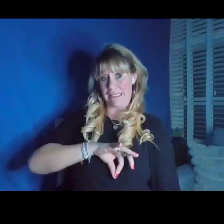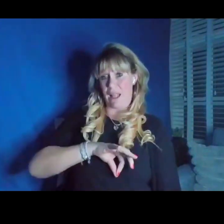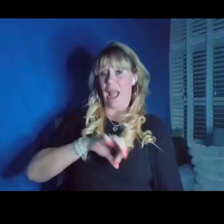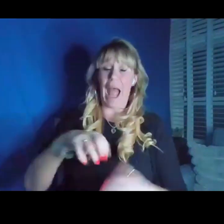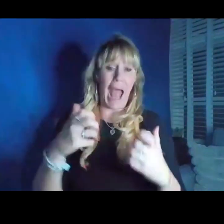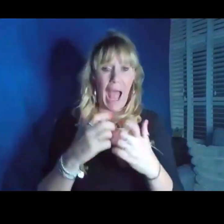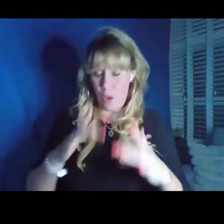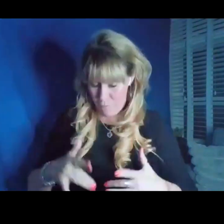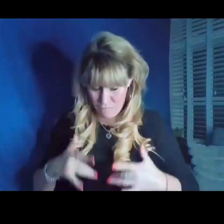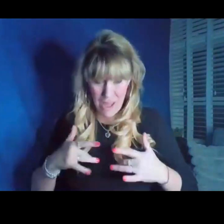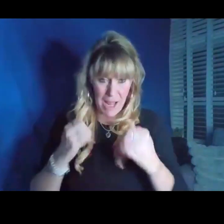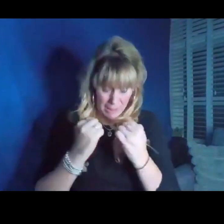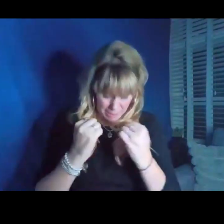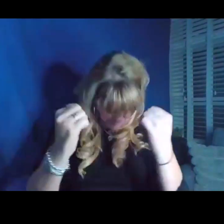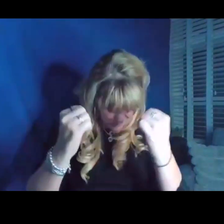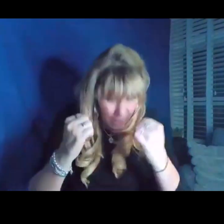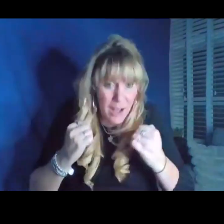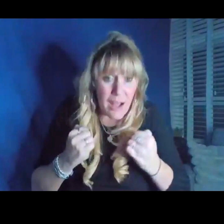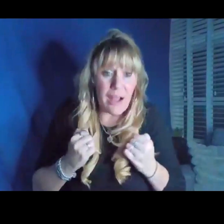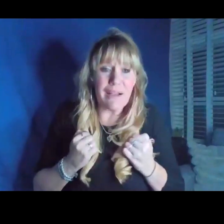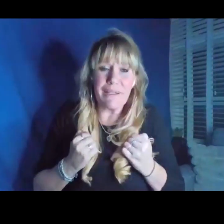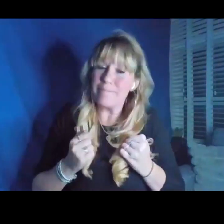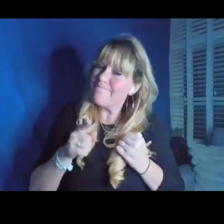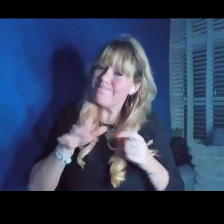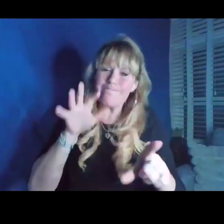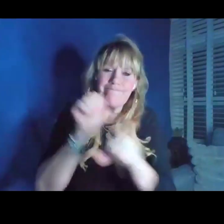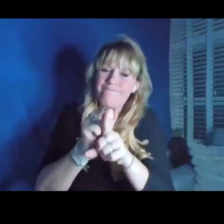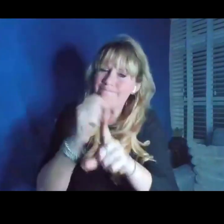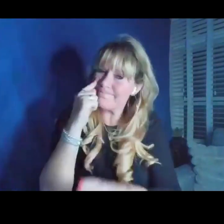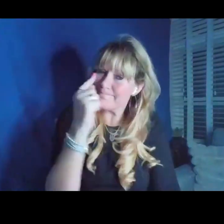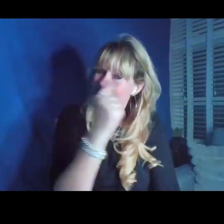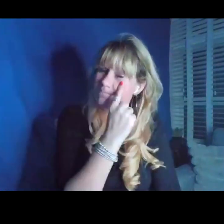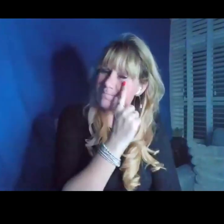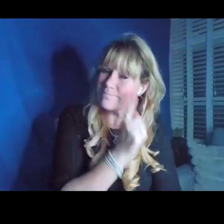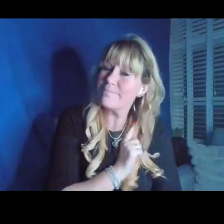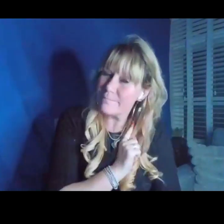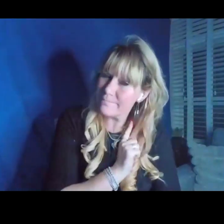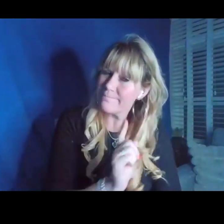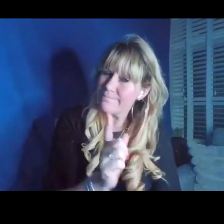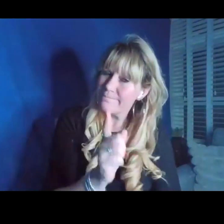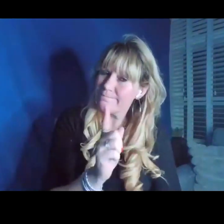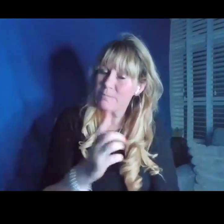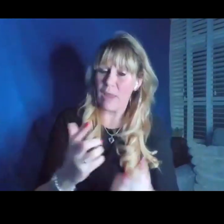given away by the tone of your voice.